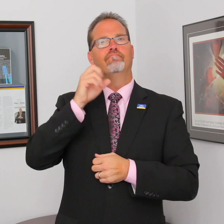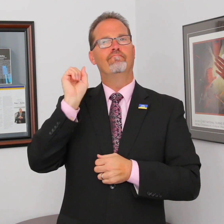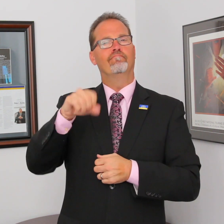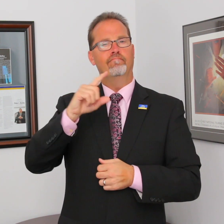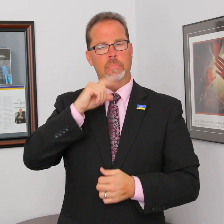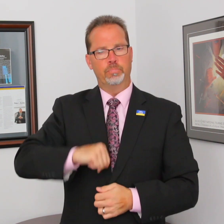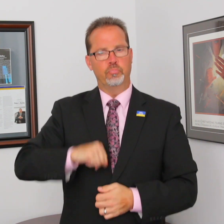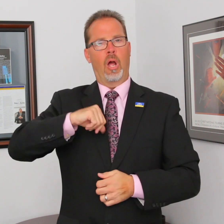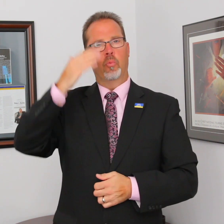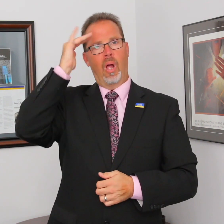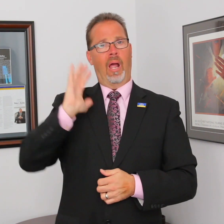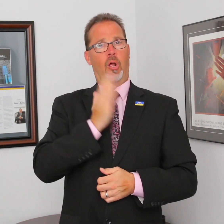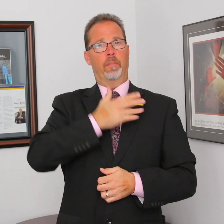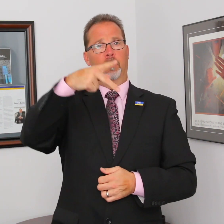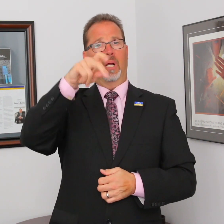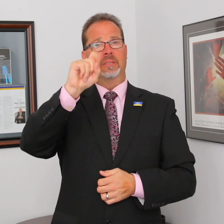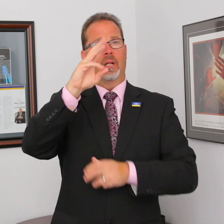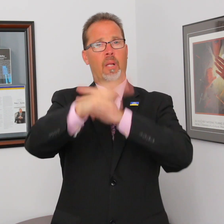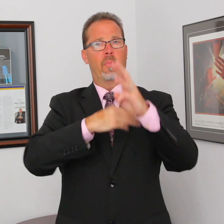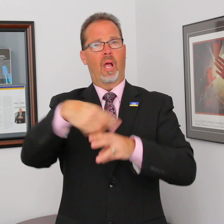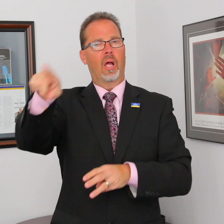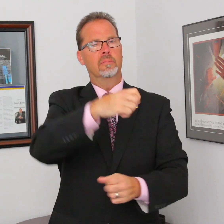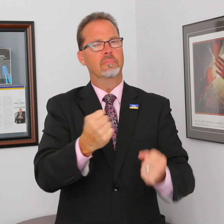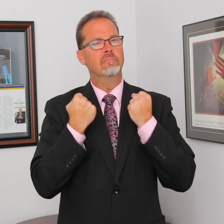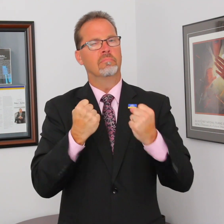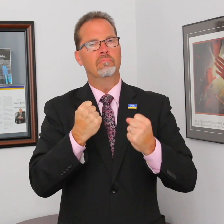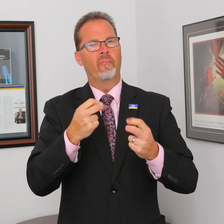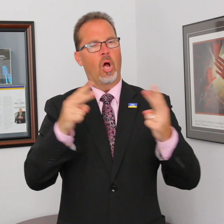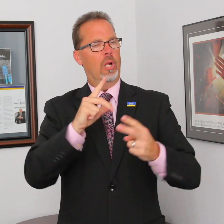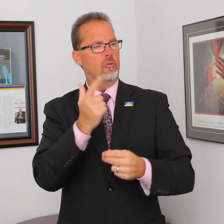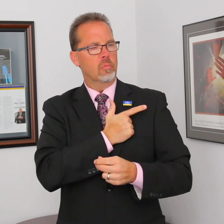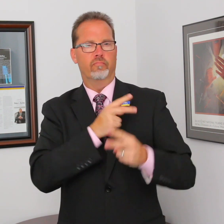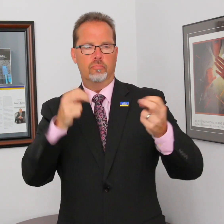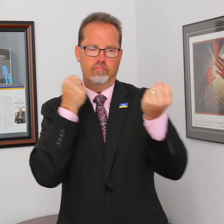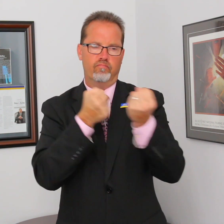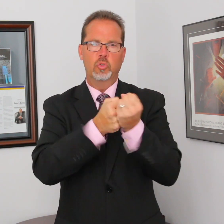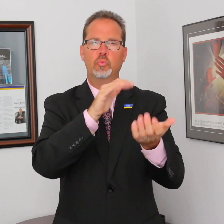In thinking about that gift it reminded me of how loyal and